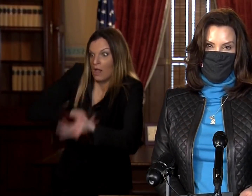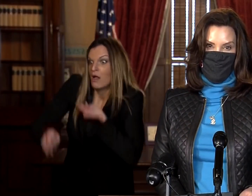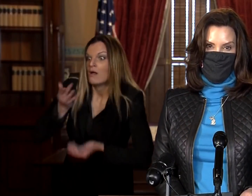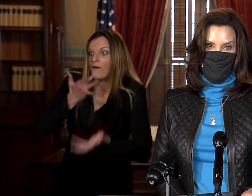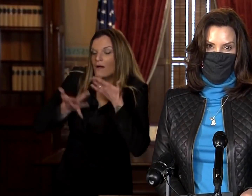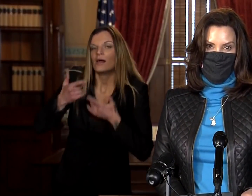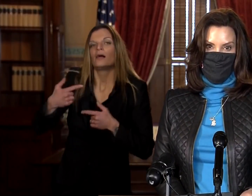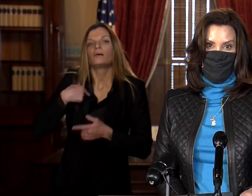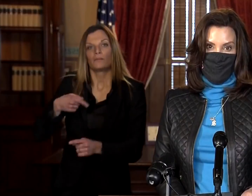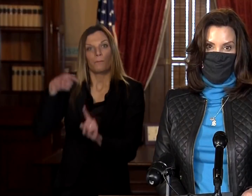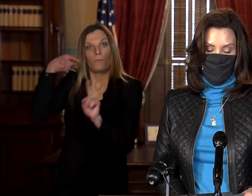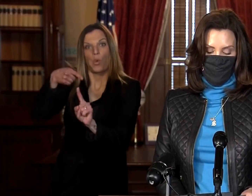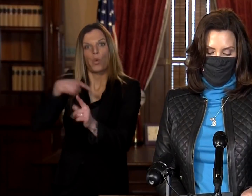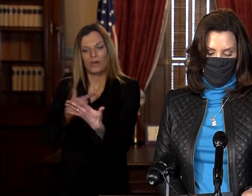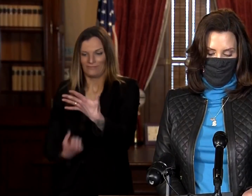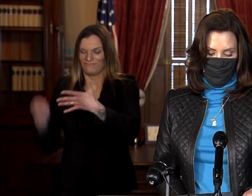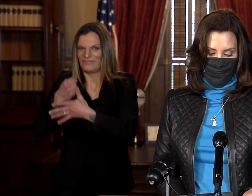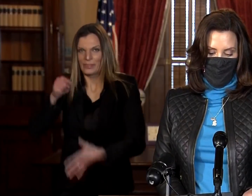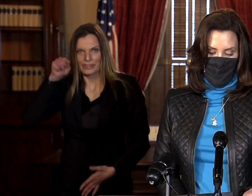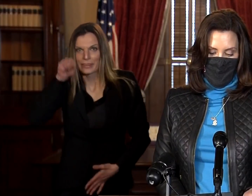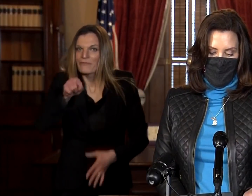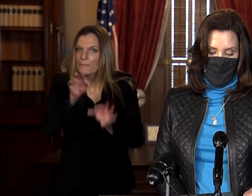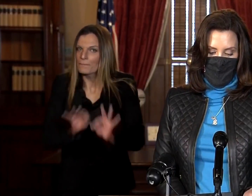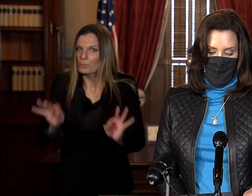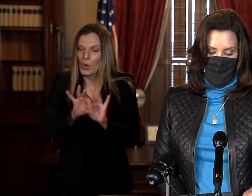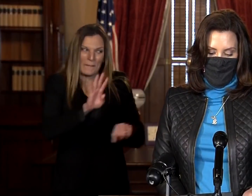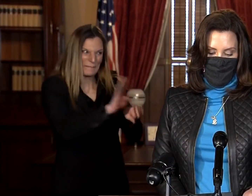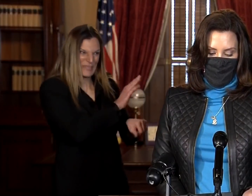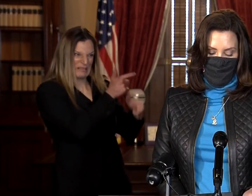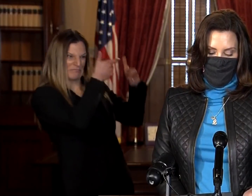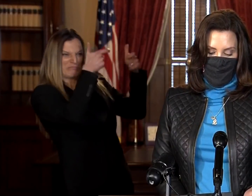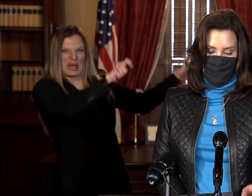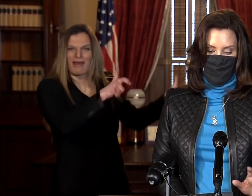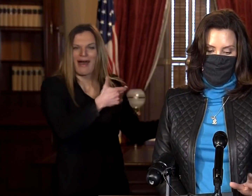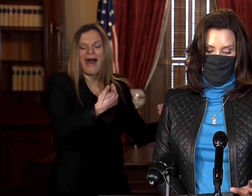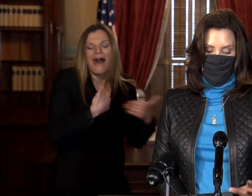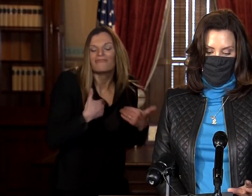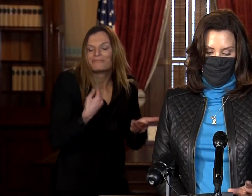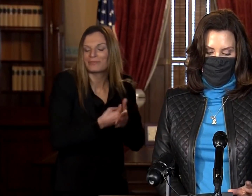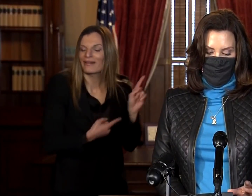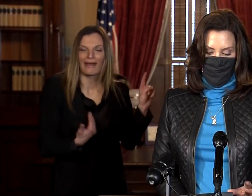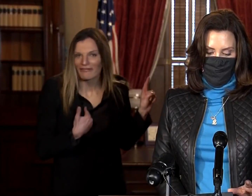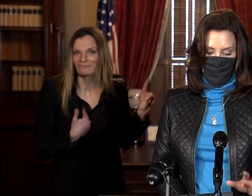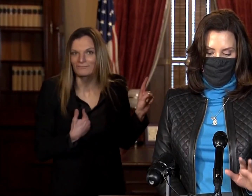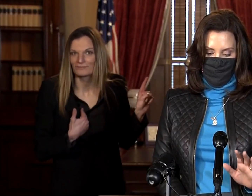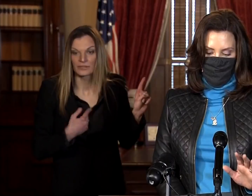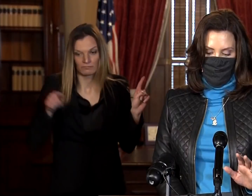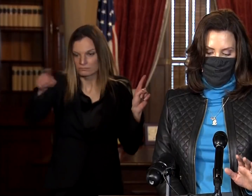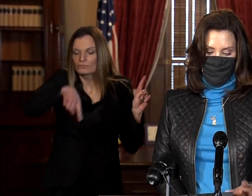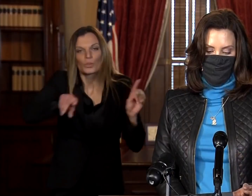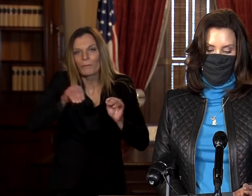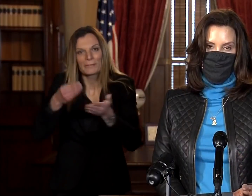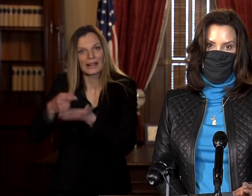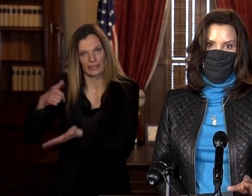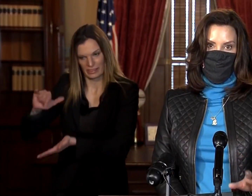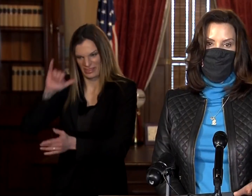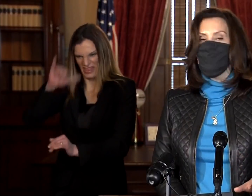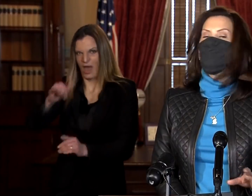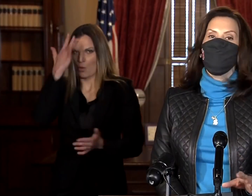We have done everything focused around helping those unemployed around helping those unemployed throughout this crisis and we throughout this crisis and we will continue to do so as my will continue to do so as my administration. administration. I signed the extension of the